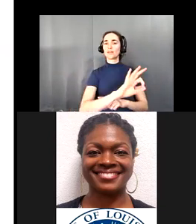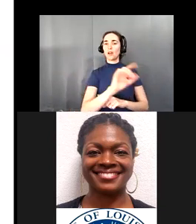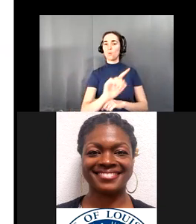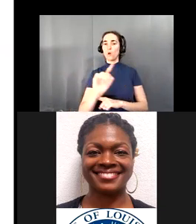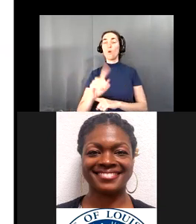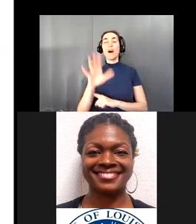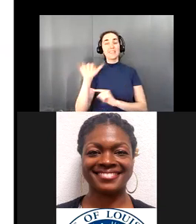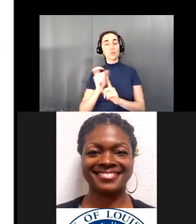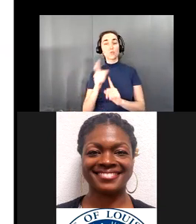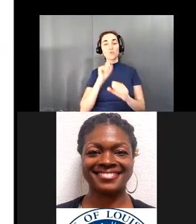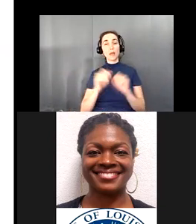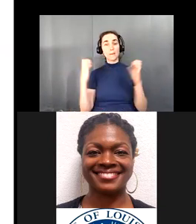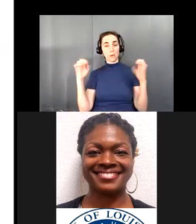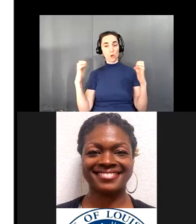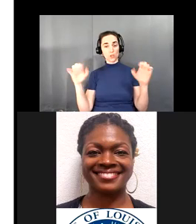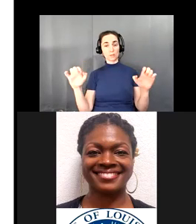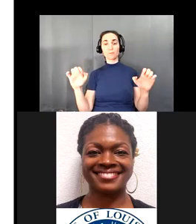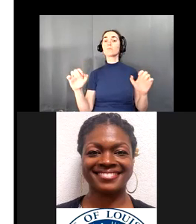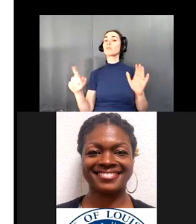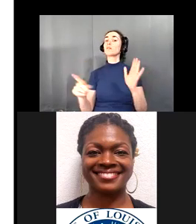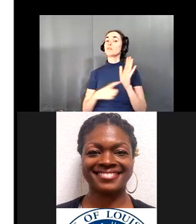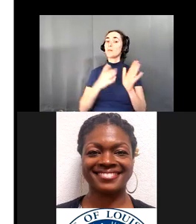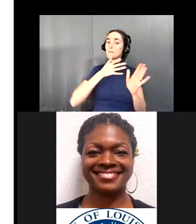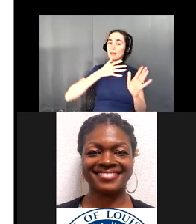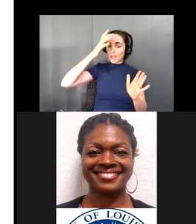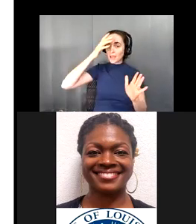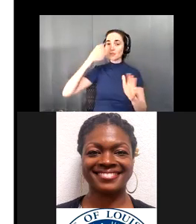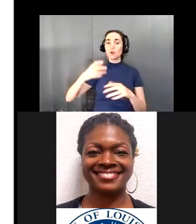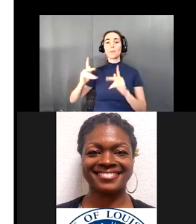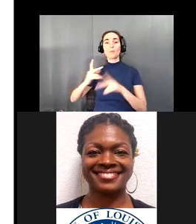16:19:20 Parents will oftentimes caregivers will oftentimes Wait, and they want to look